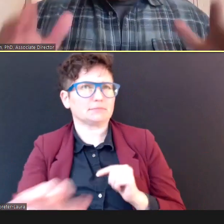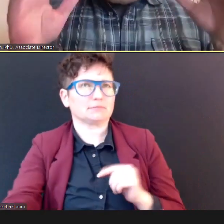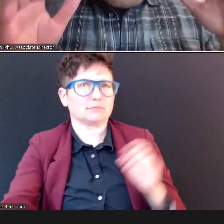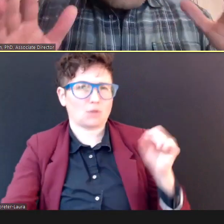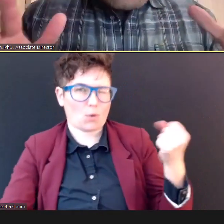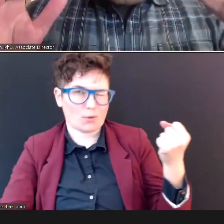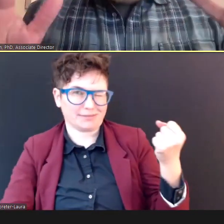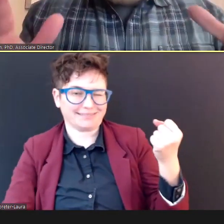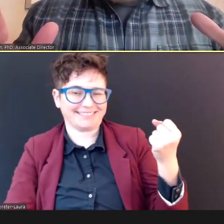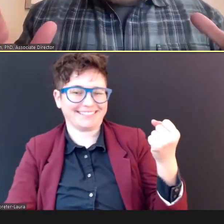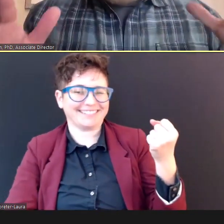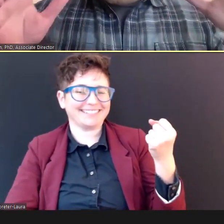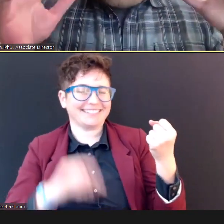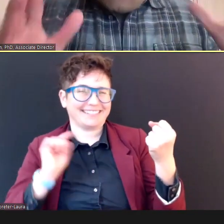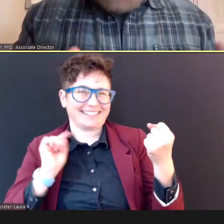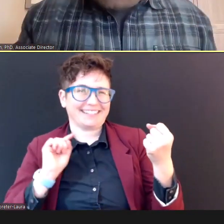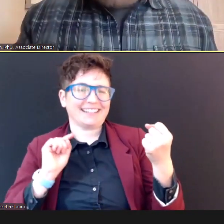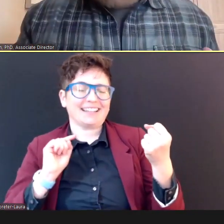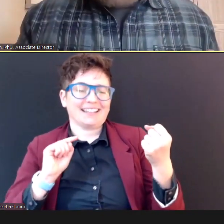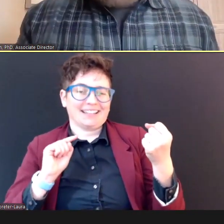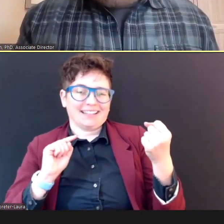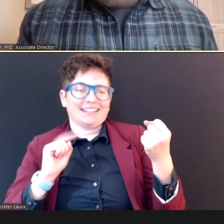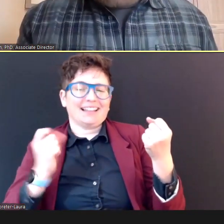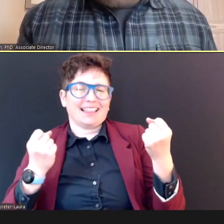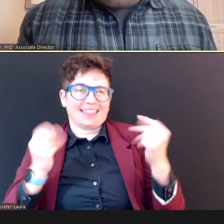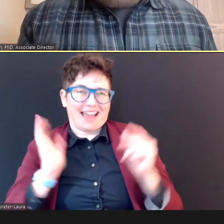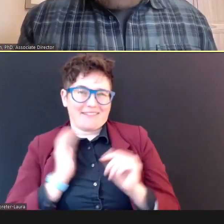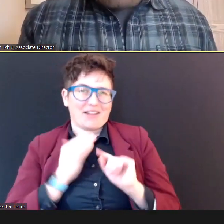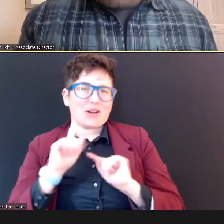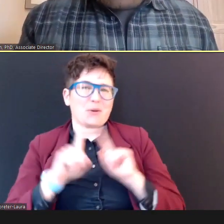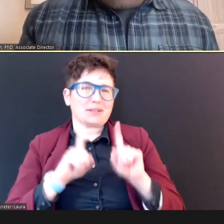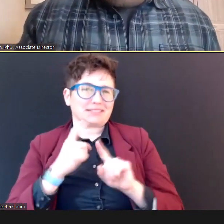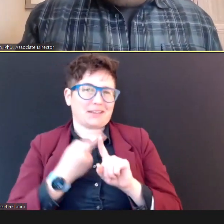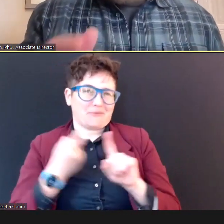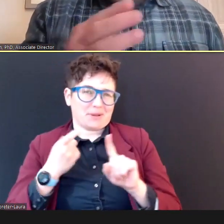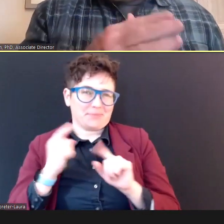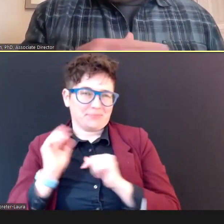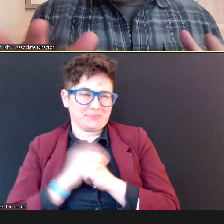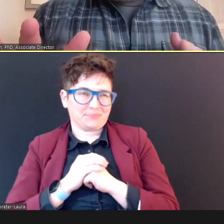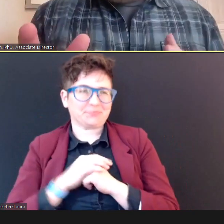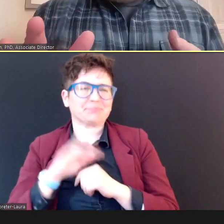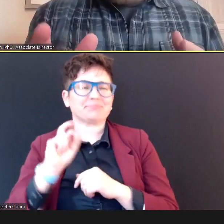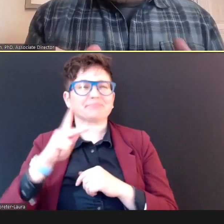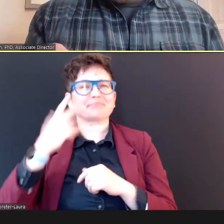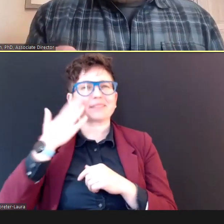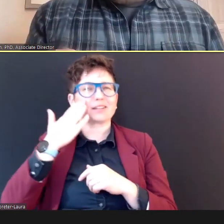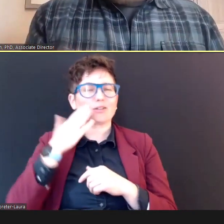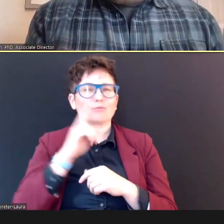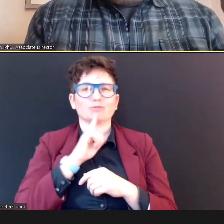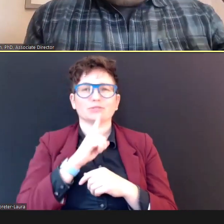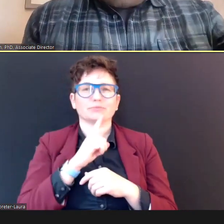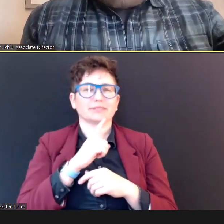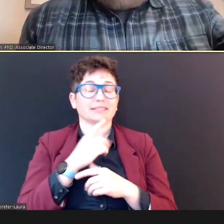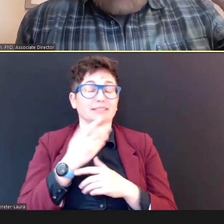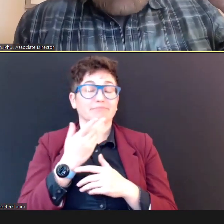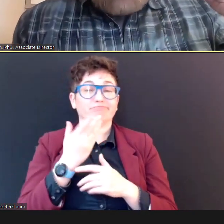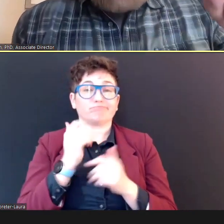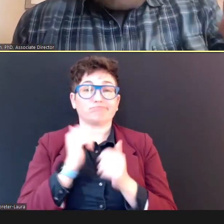because this is where a lot of our questions come in you know we go right